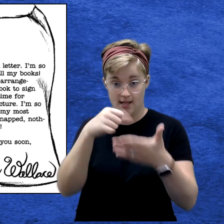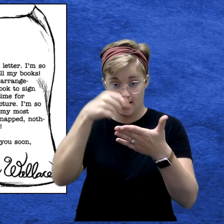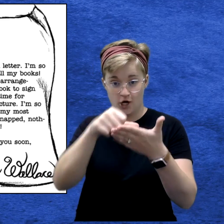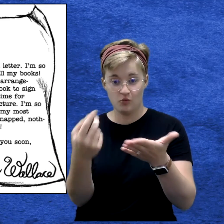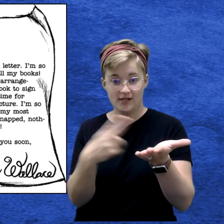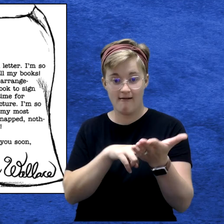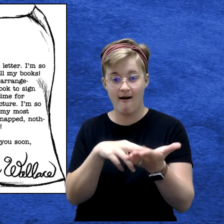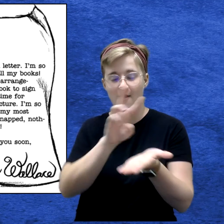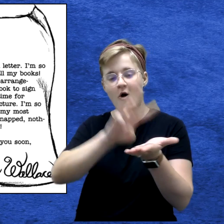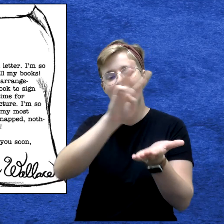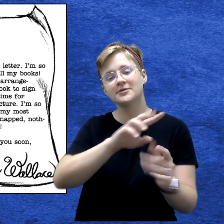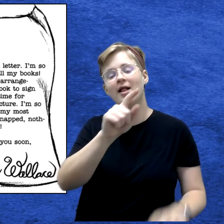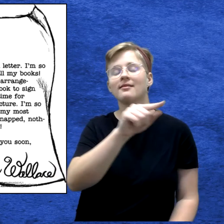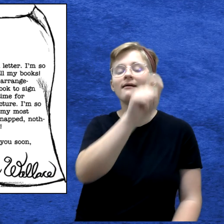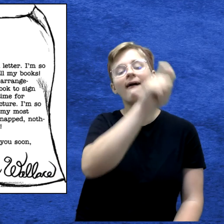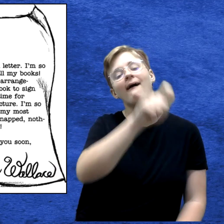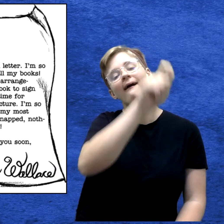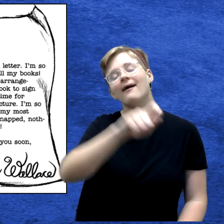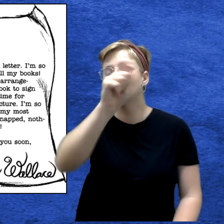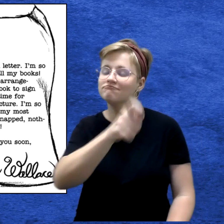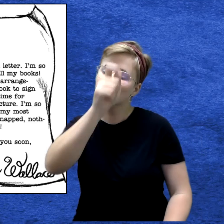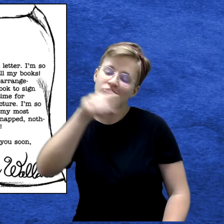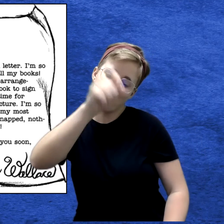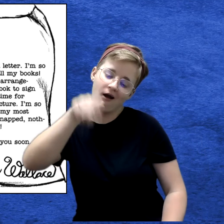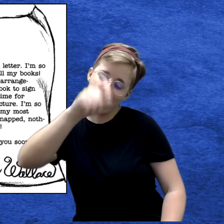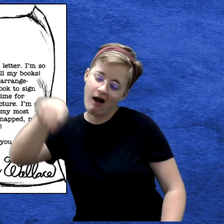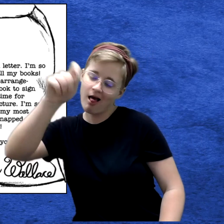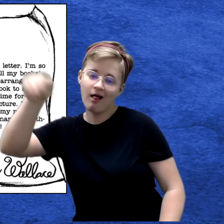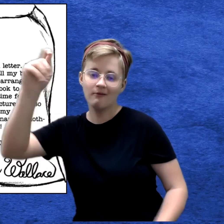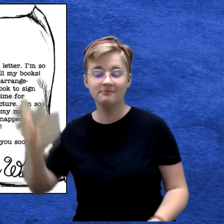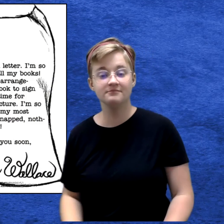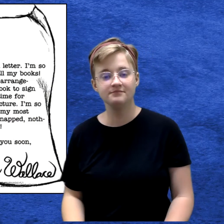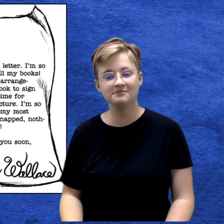letters. Dink grinned. “Pretty neat, huh?”